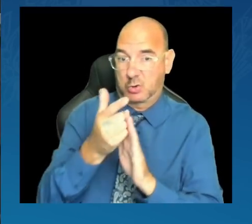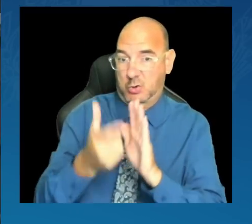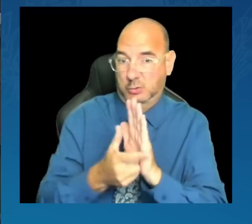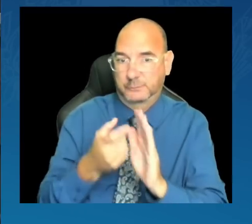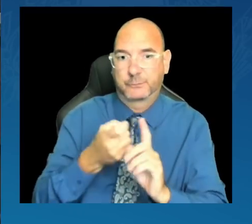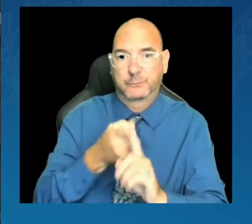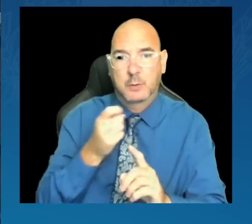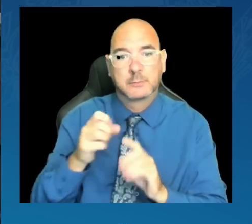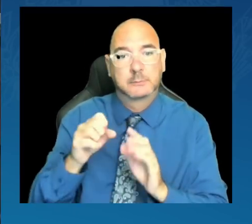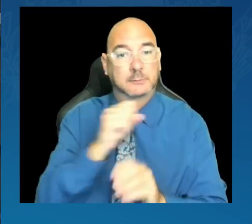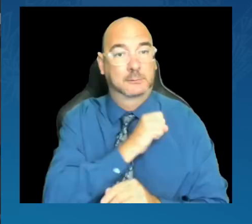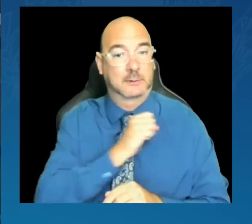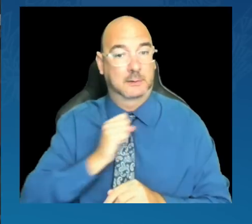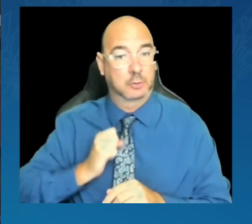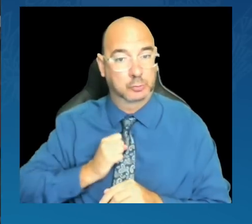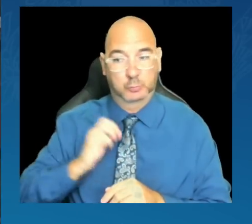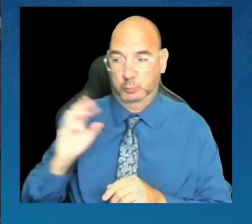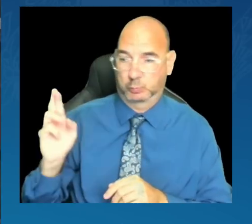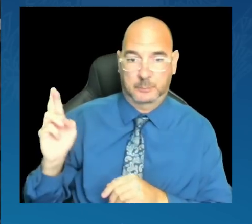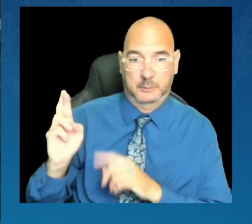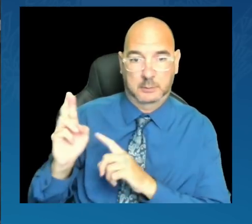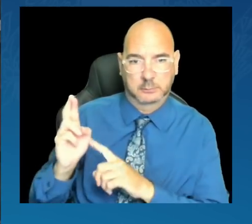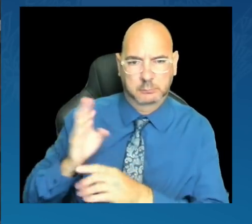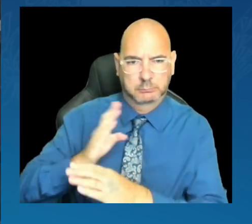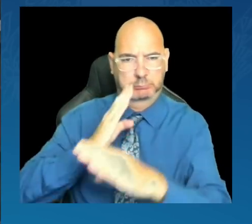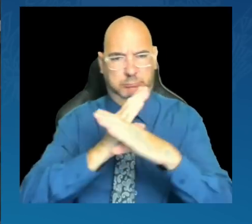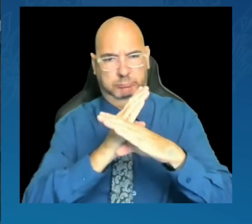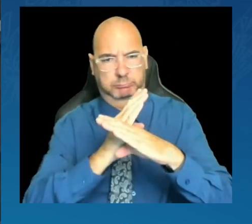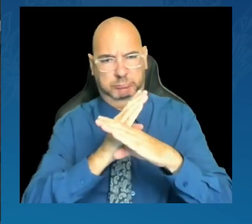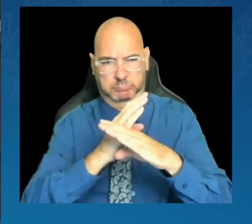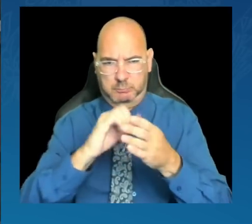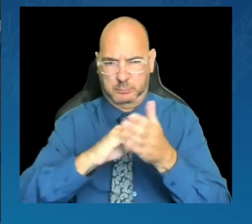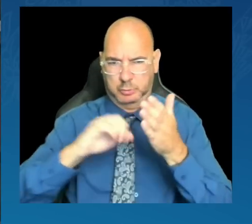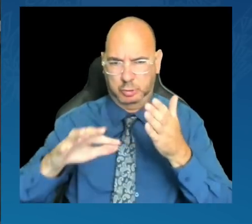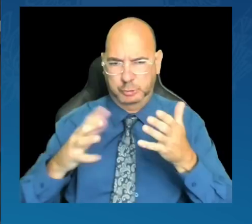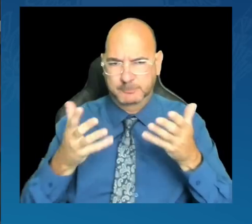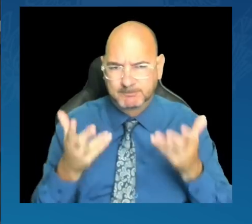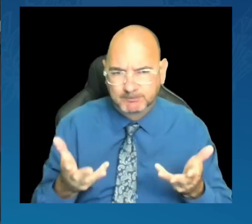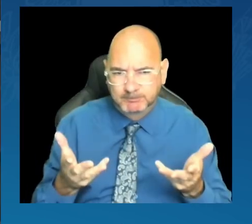with narrow exceptions, which will have a draft which will have drastic consequences for women.